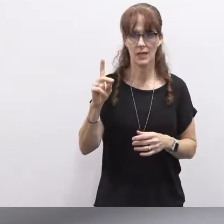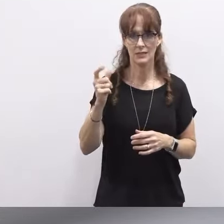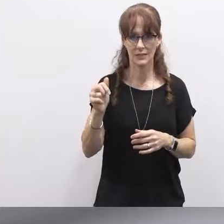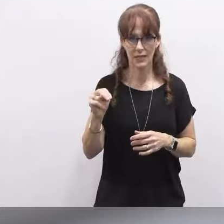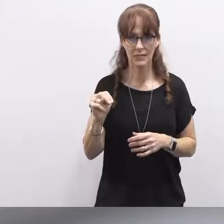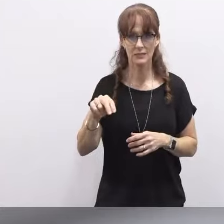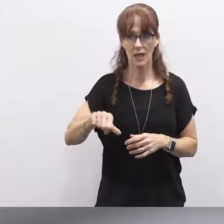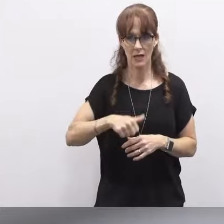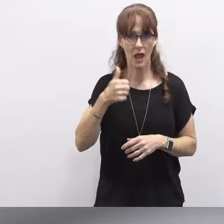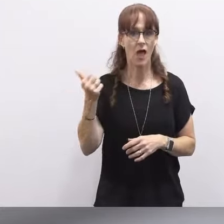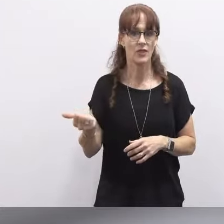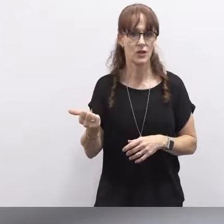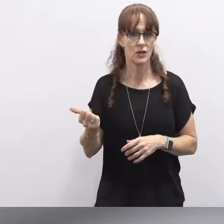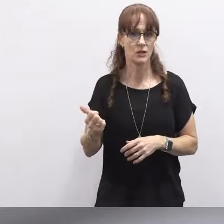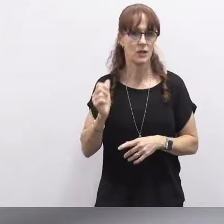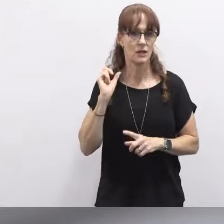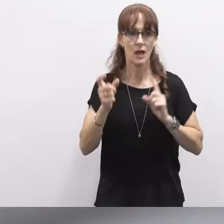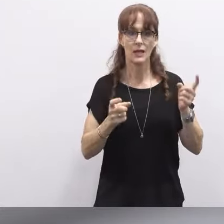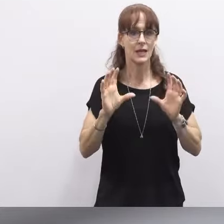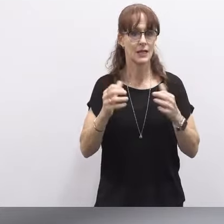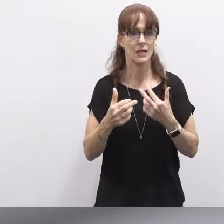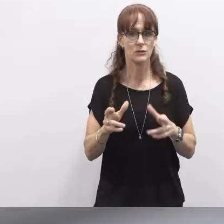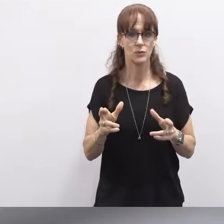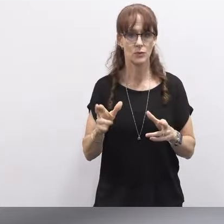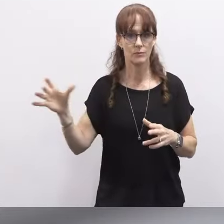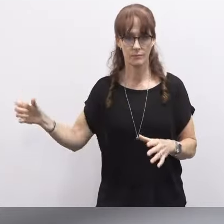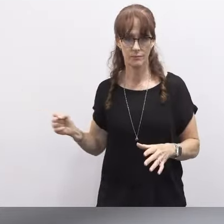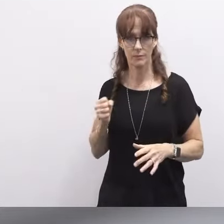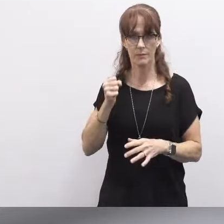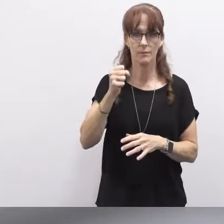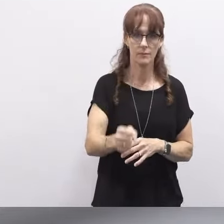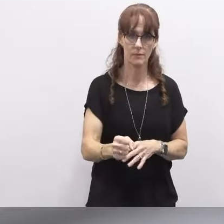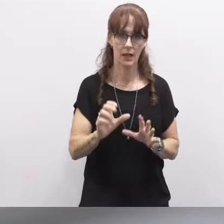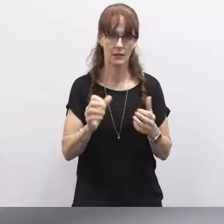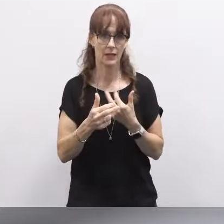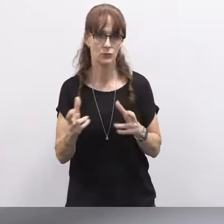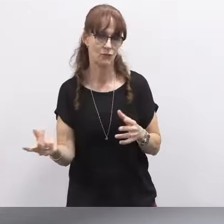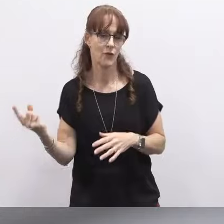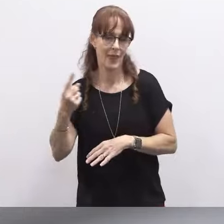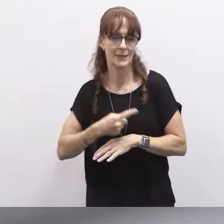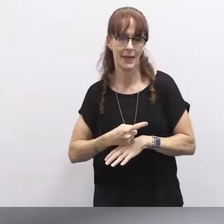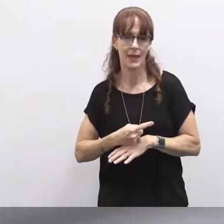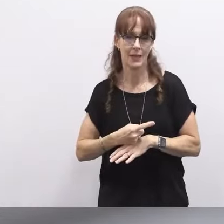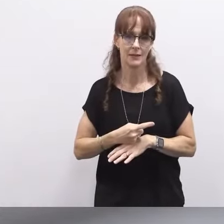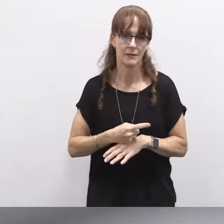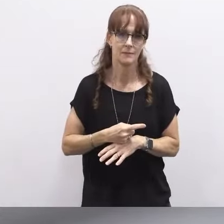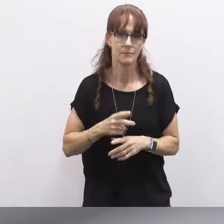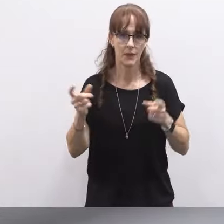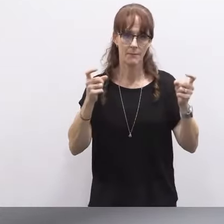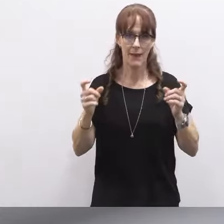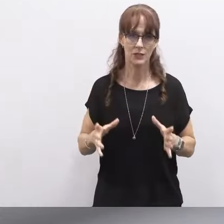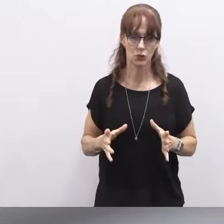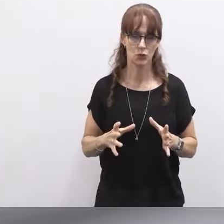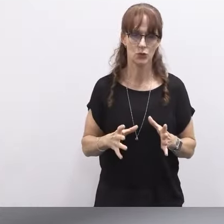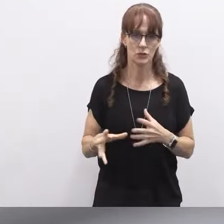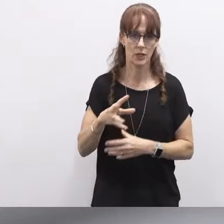who are not assigned to a classroom that assigned themselves to a classroom for that day, as well as our managers who were including myself,